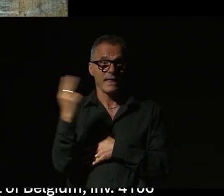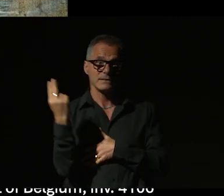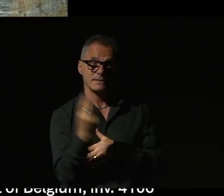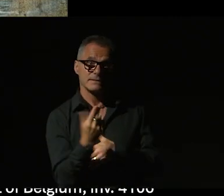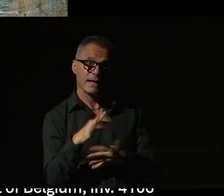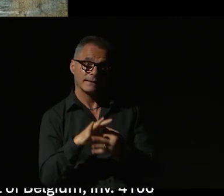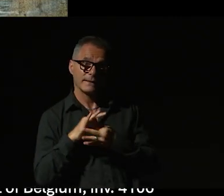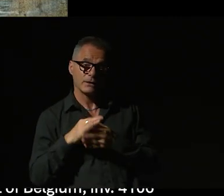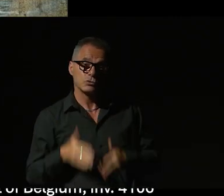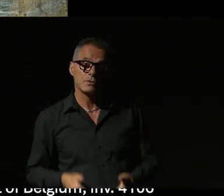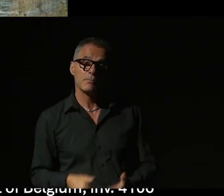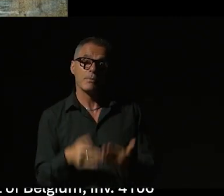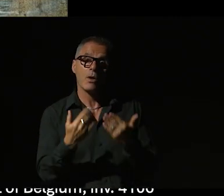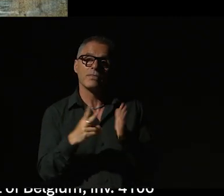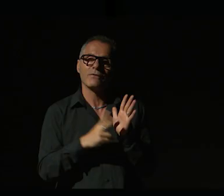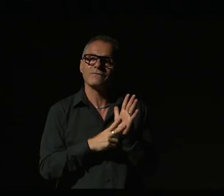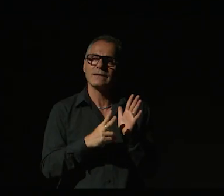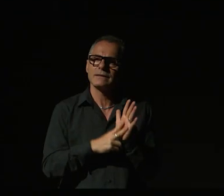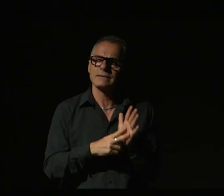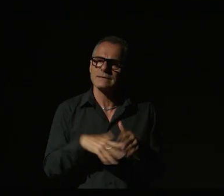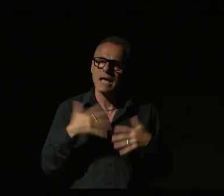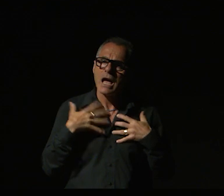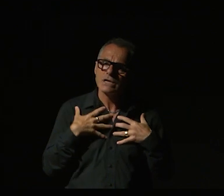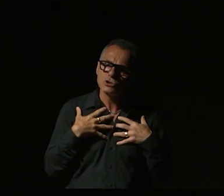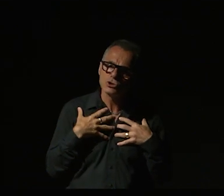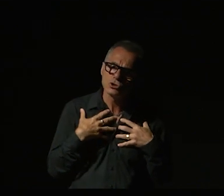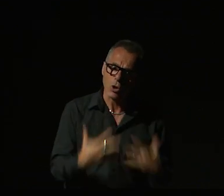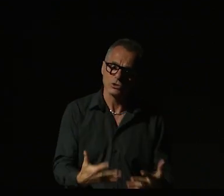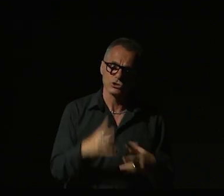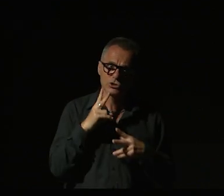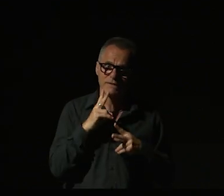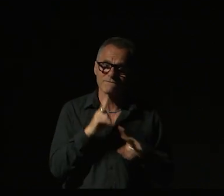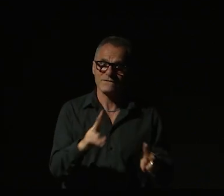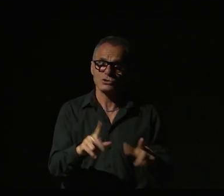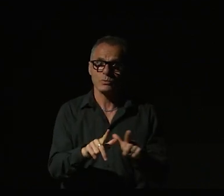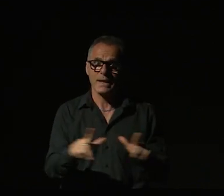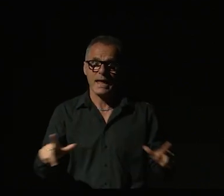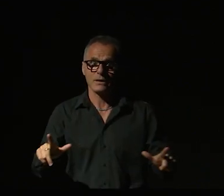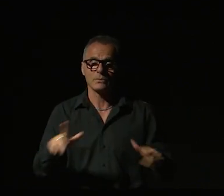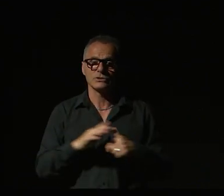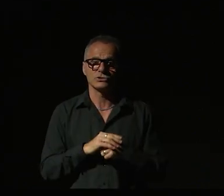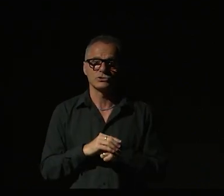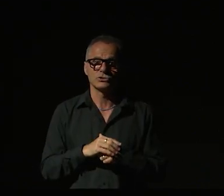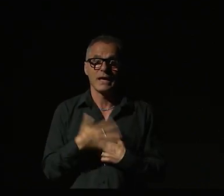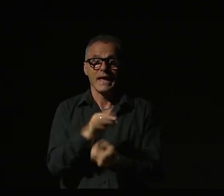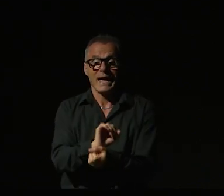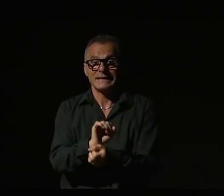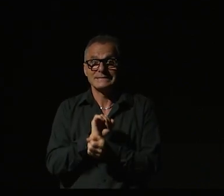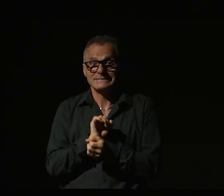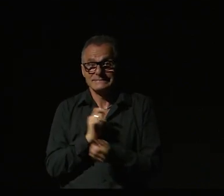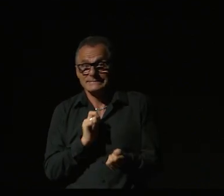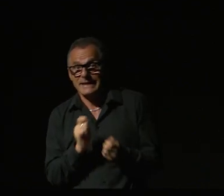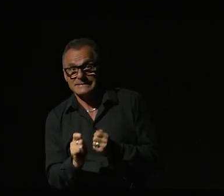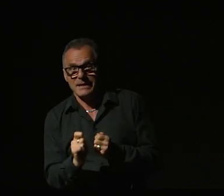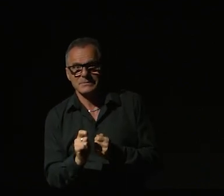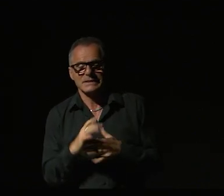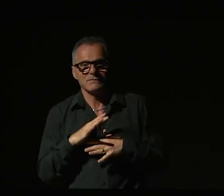is how a lot of the visual language adapted very freely and in a way very compellingly.